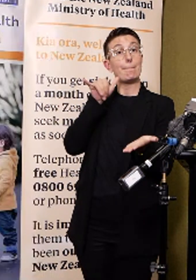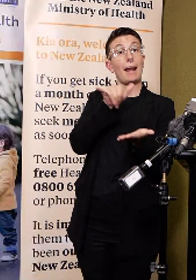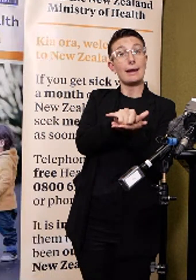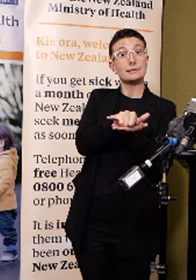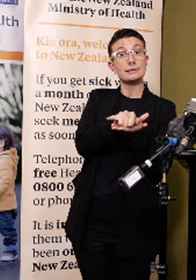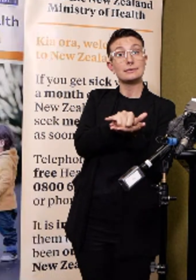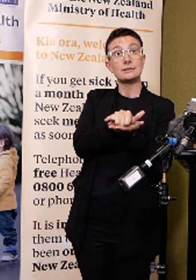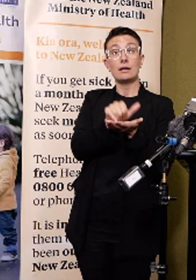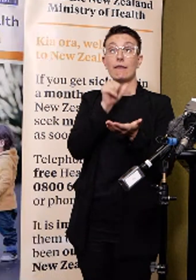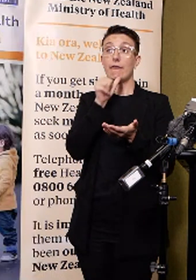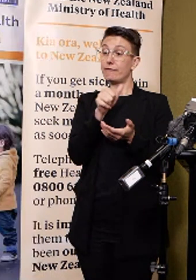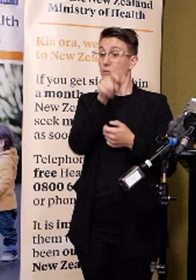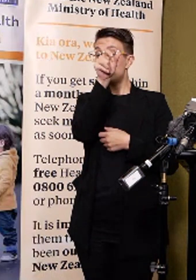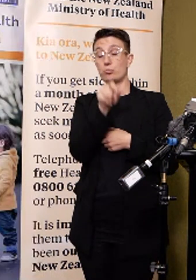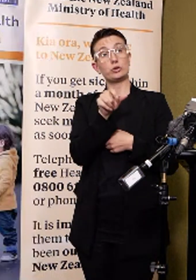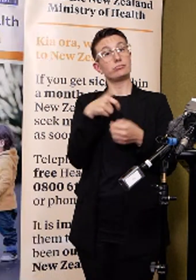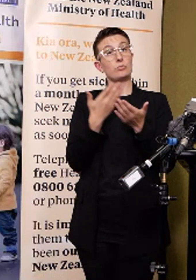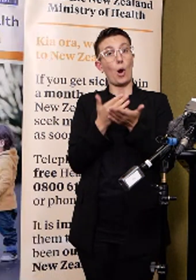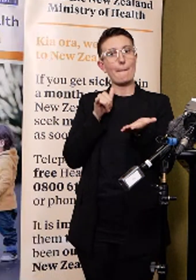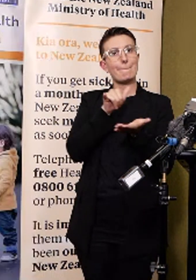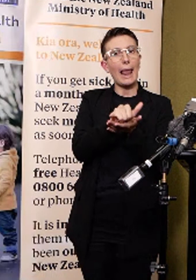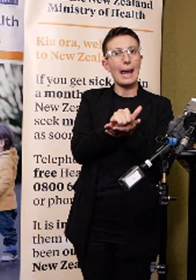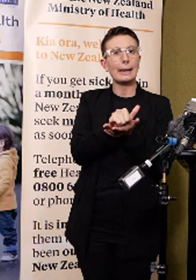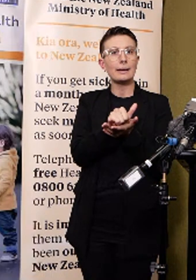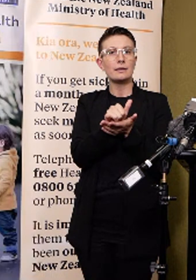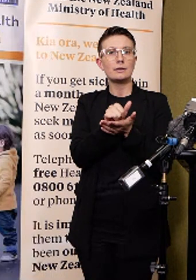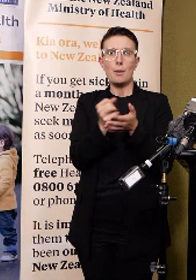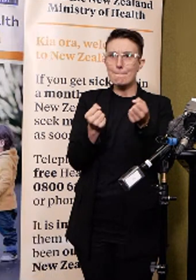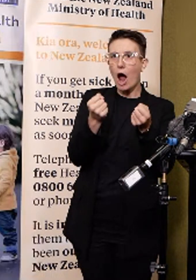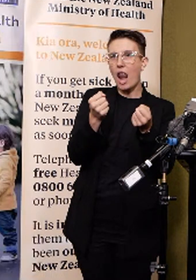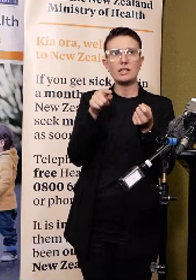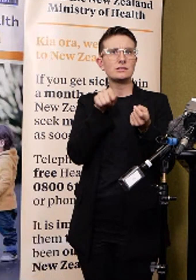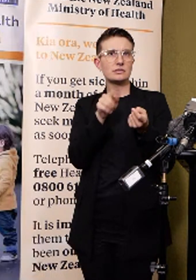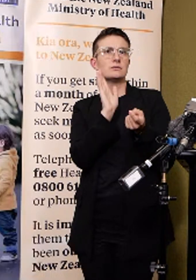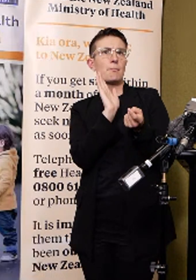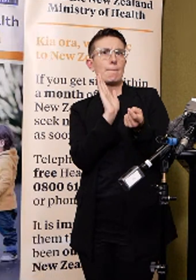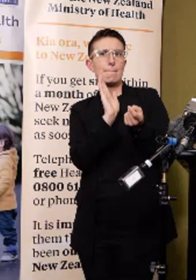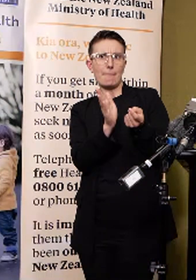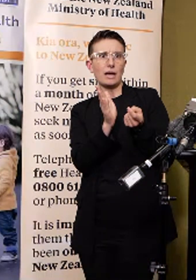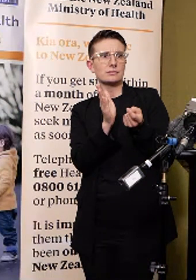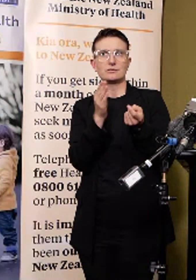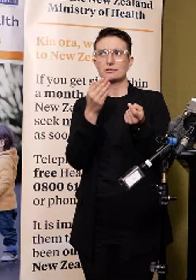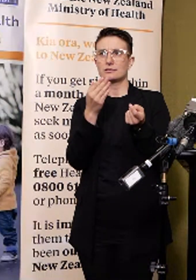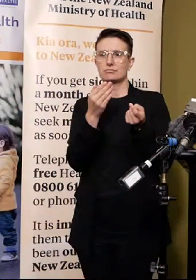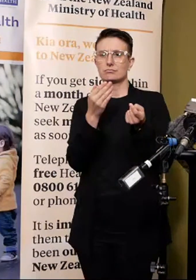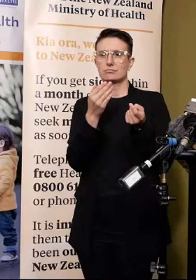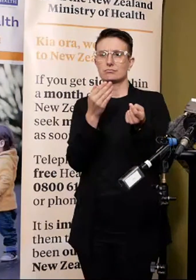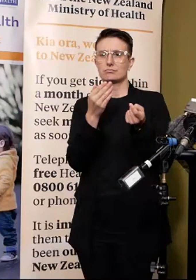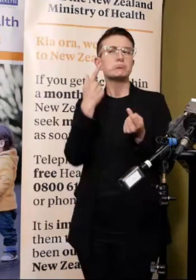So pilots have to radio ahead if they have anyone unwell on board. And there's a very well-established process